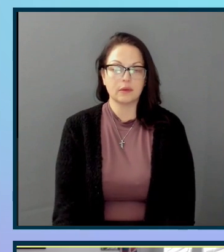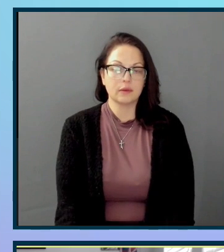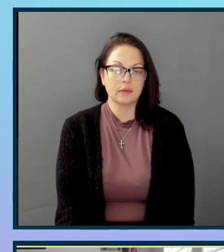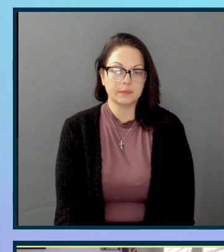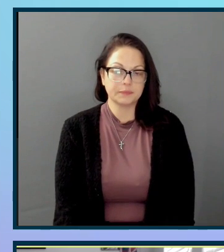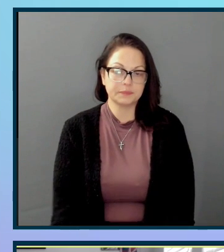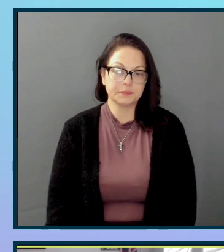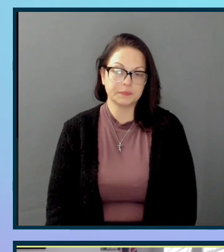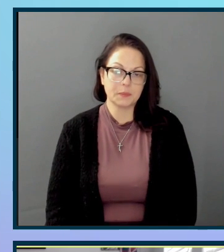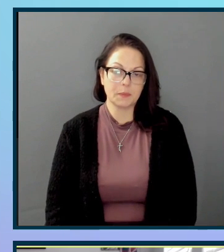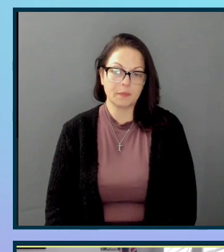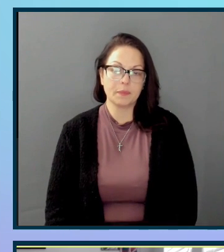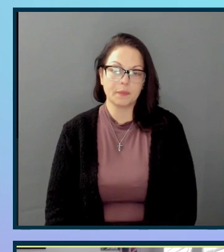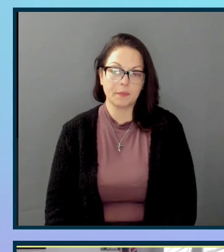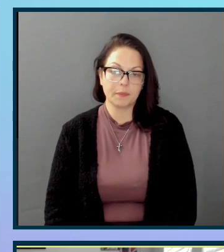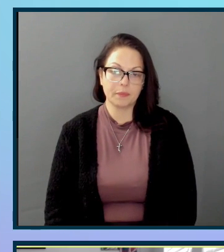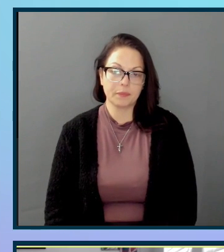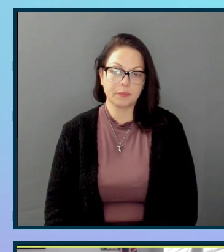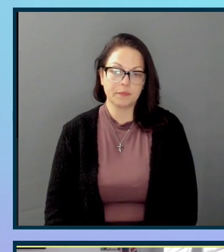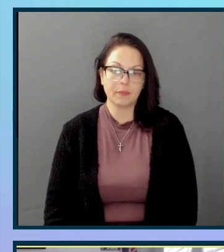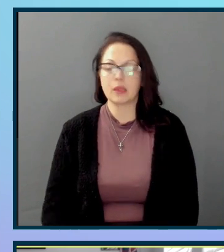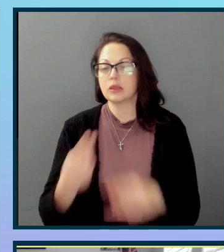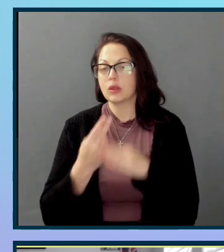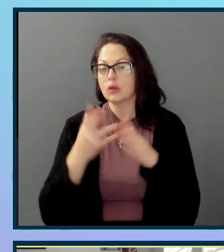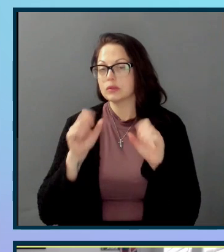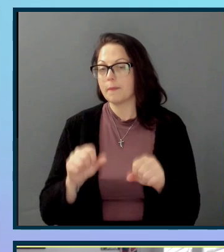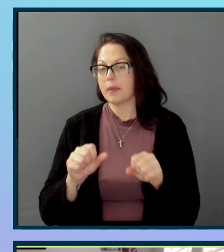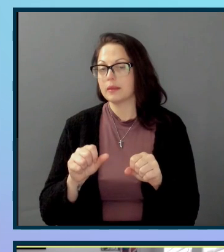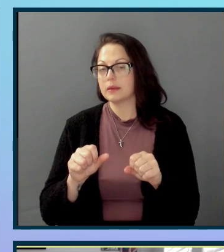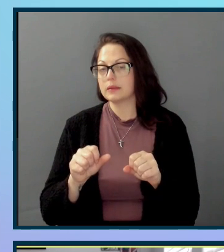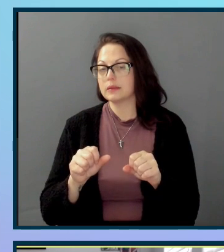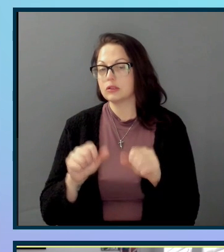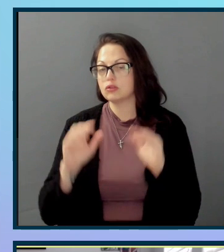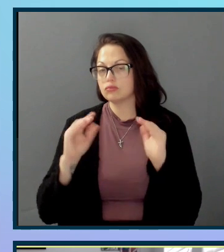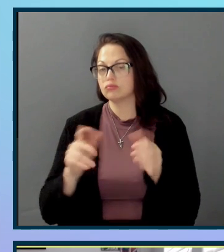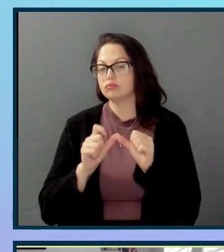is really the user's ability to direct their focus continually where it needs to be,